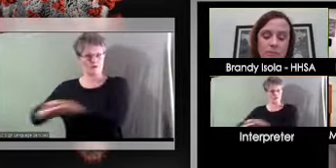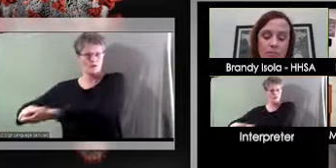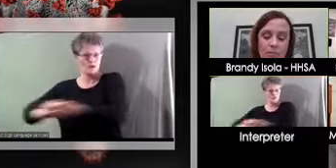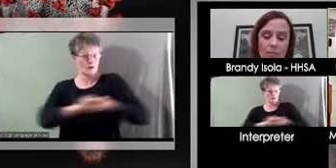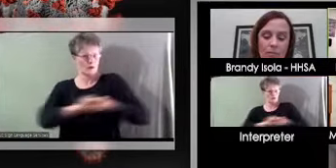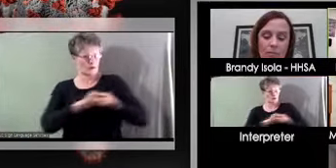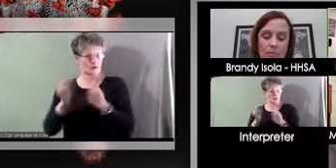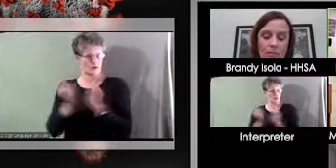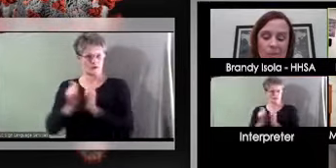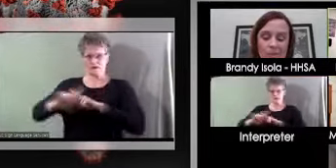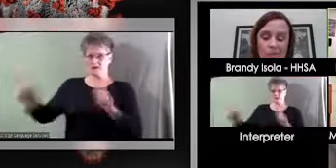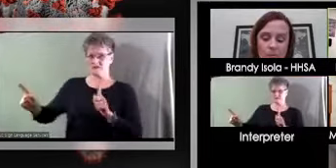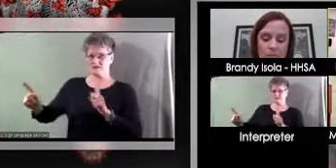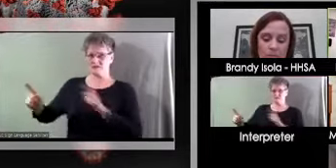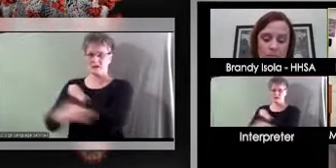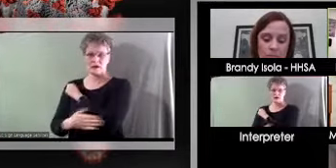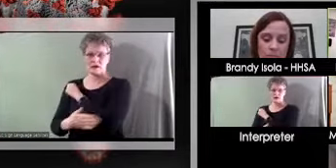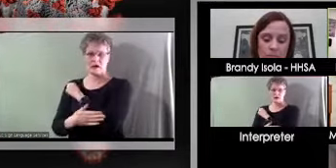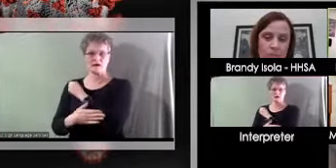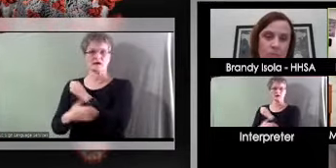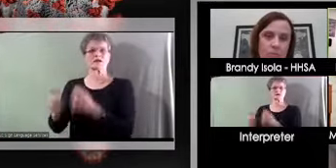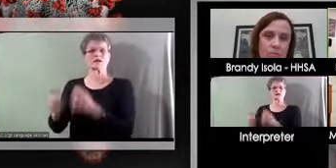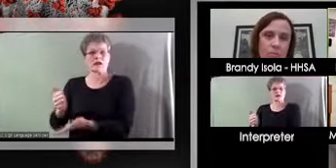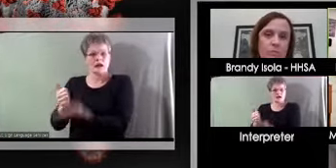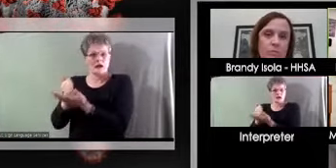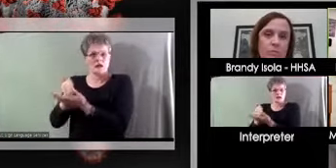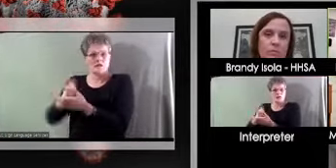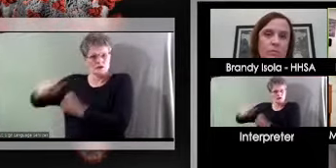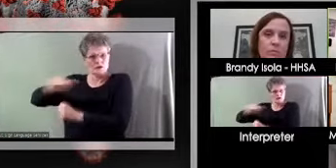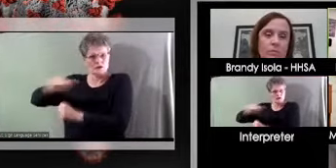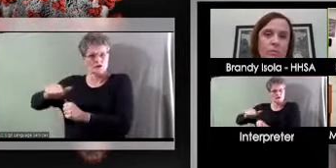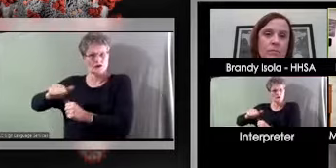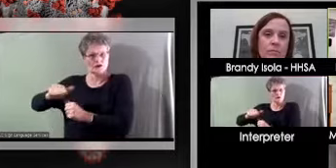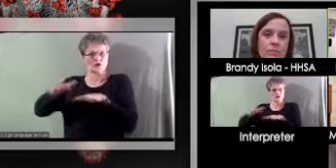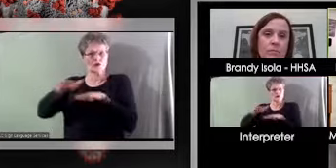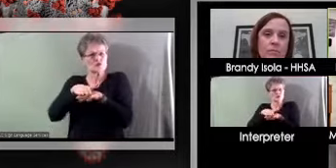Thank you. For our hospital partners, what are the guidelines for health care